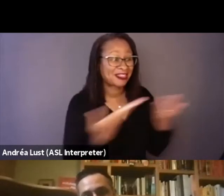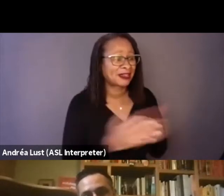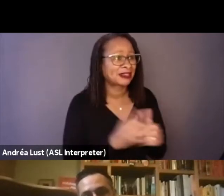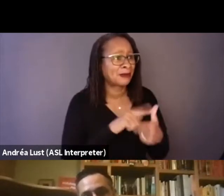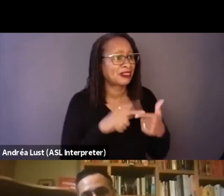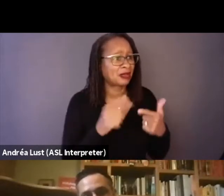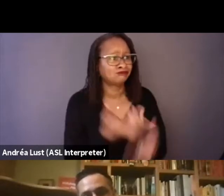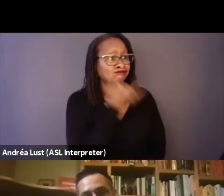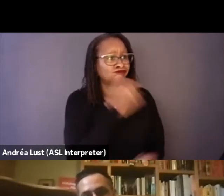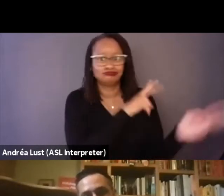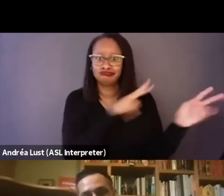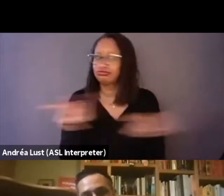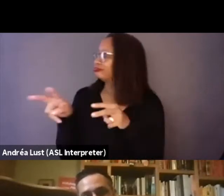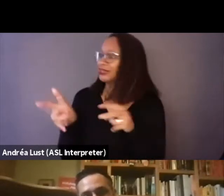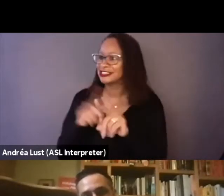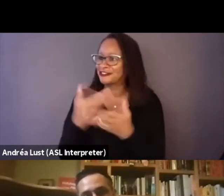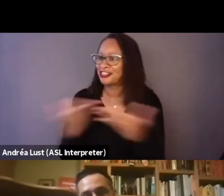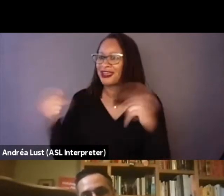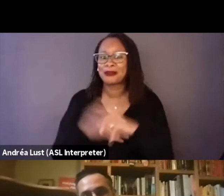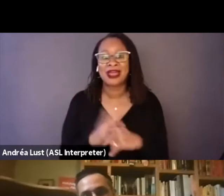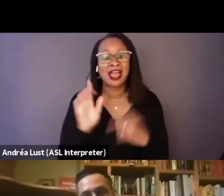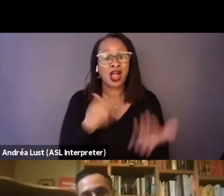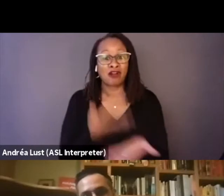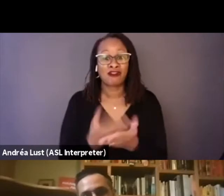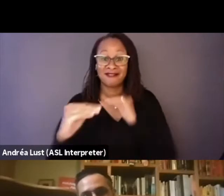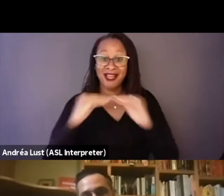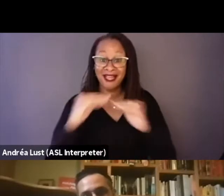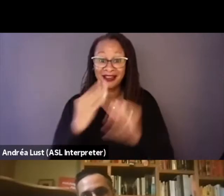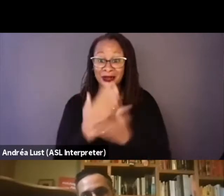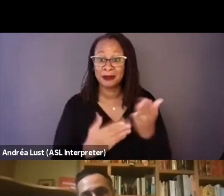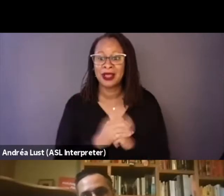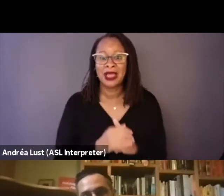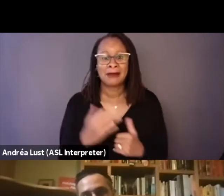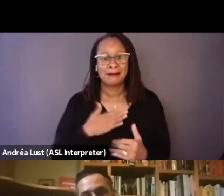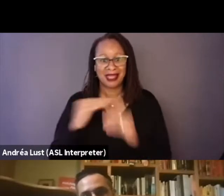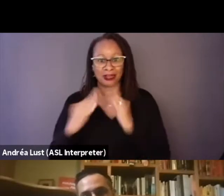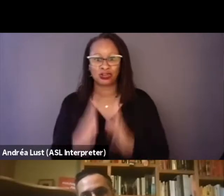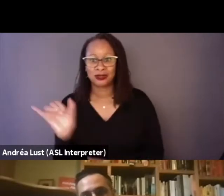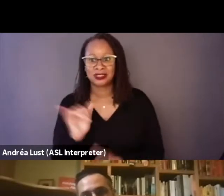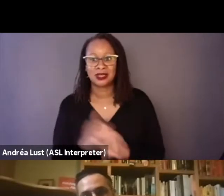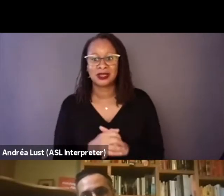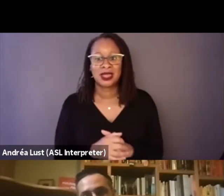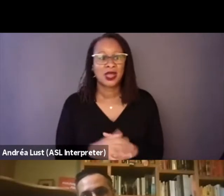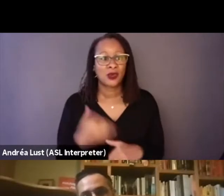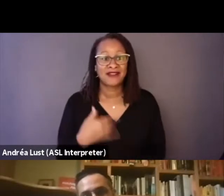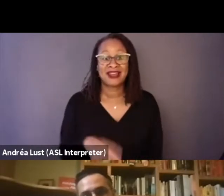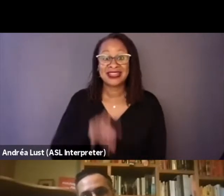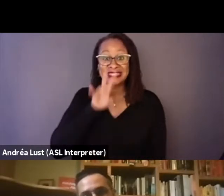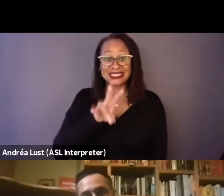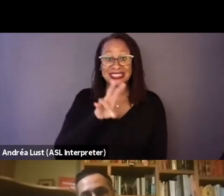And then when we arrived at the editing part, even my editor, I was like, "There's seven films in what we shot."